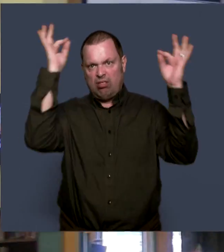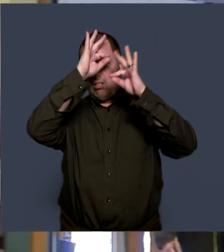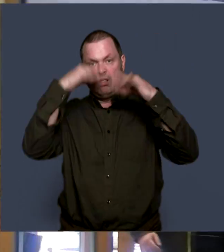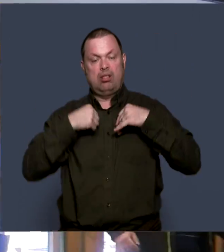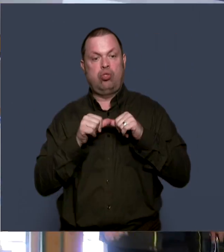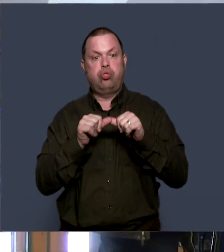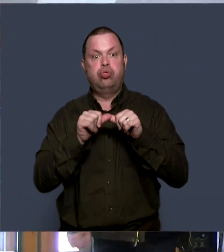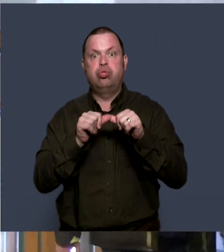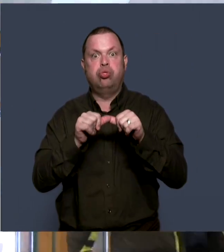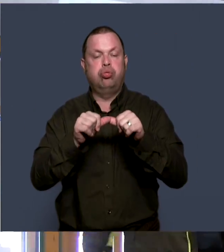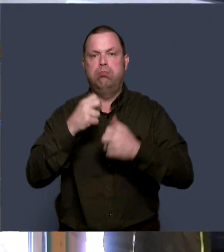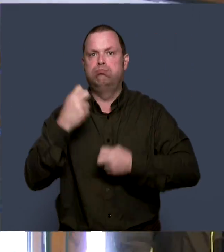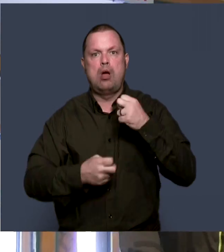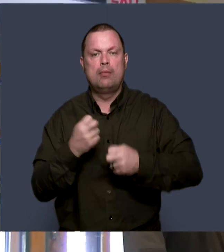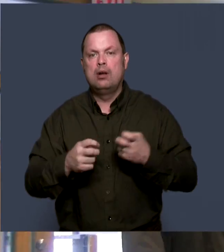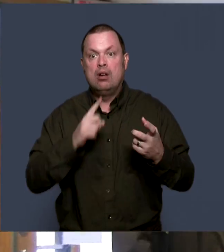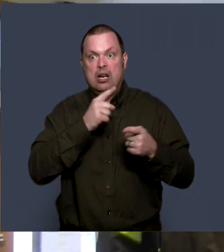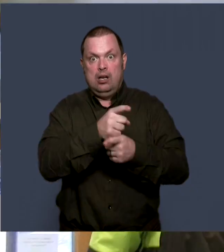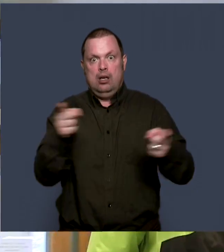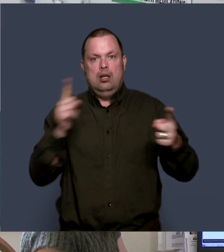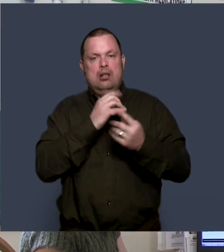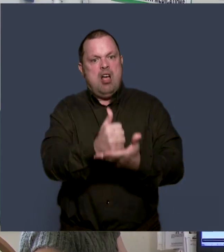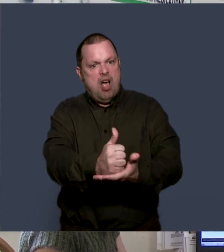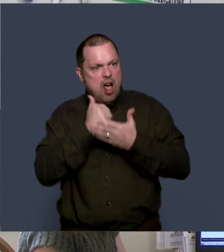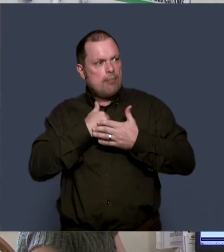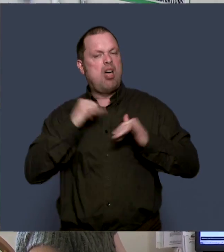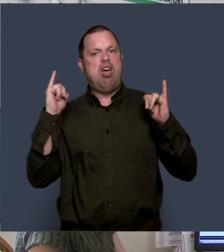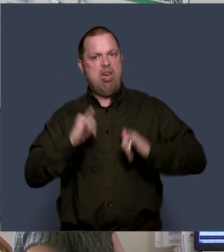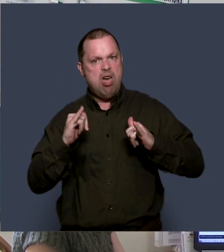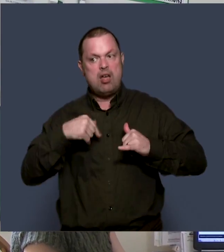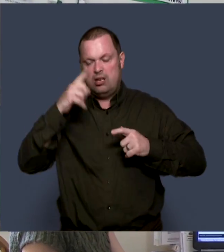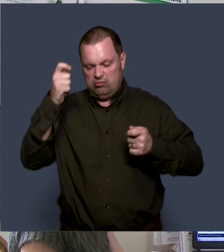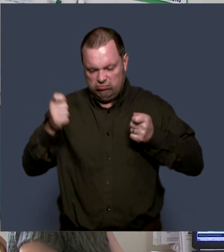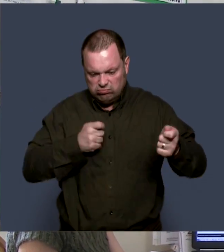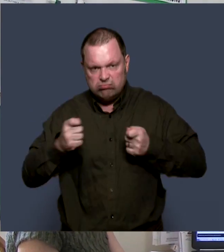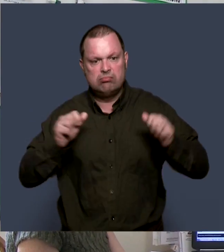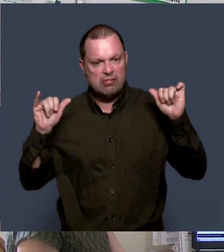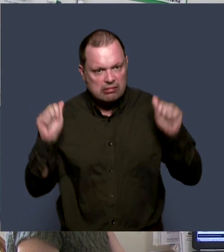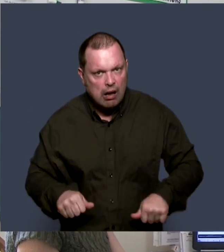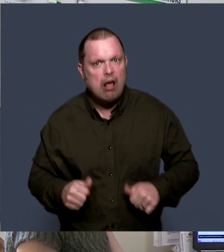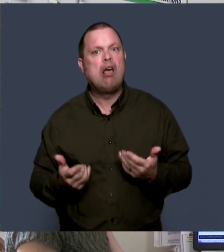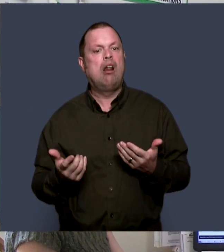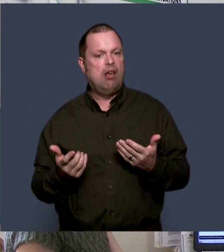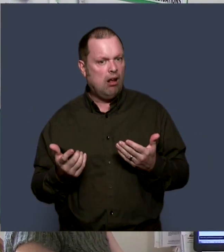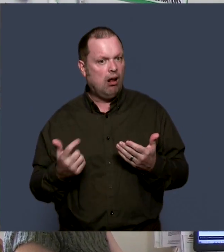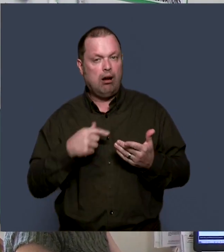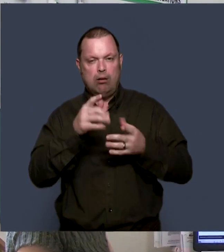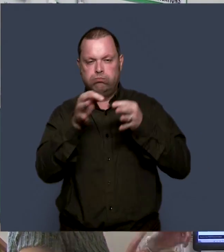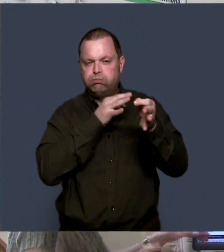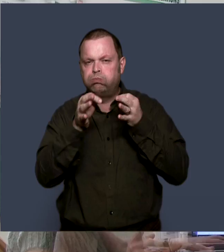So this helped me cope with it and to realize what really the problem that they explained to me what happening with my lungs.